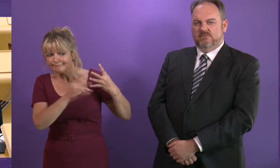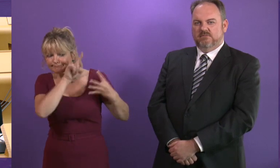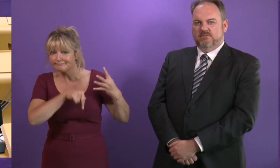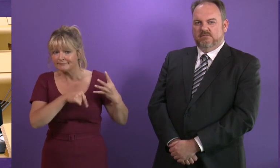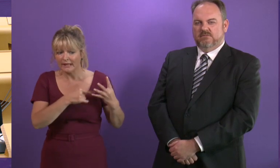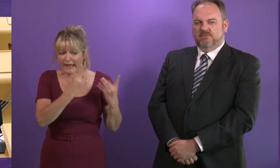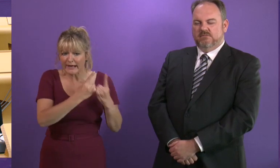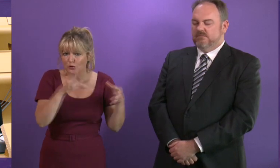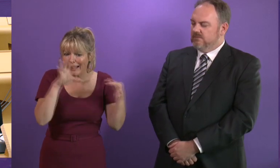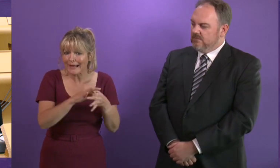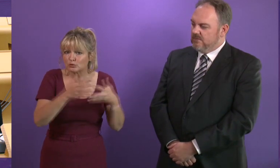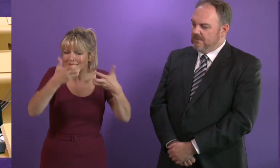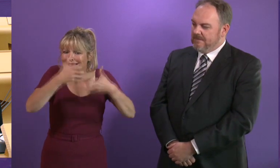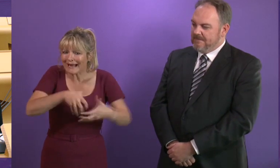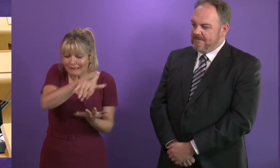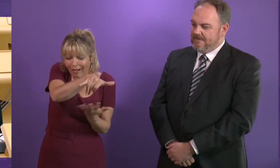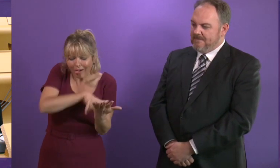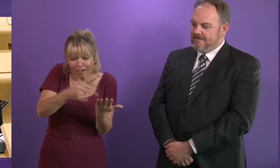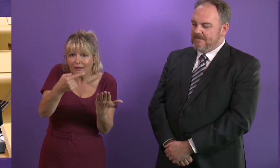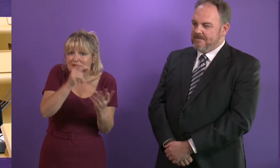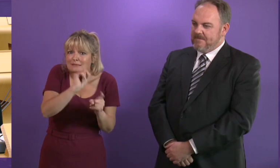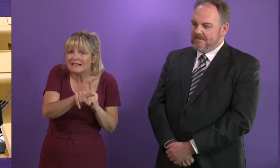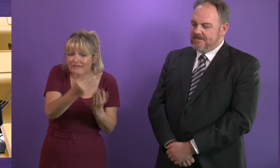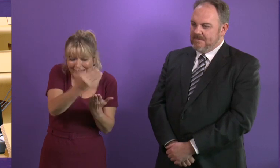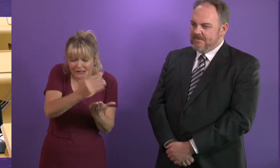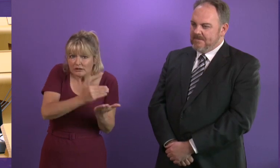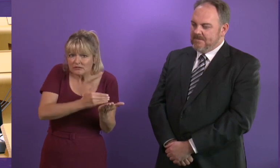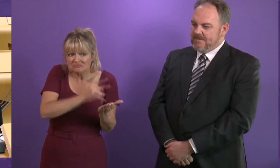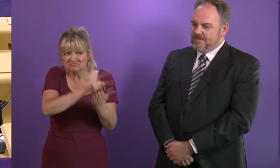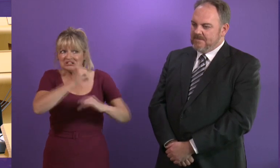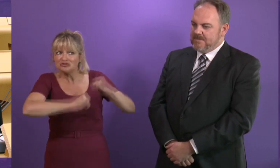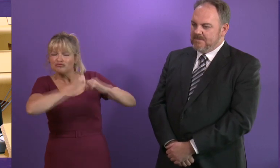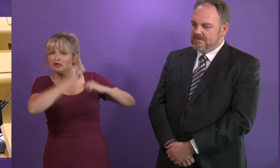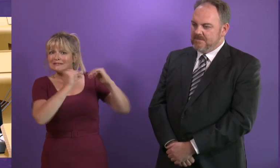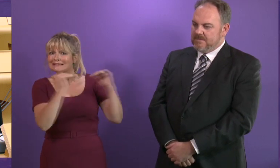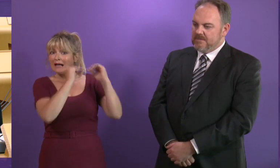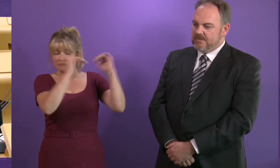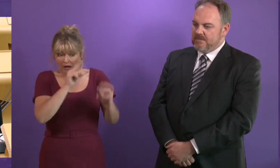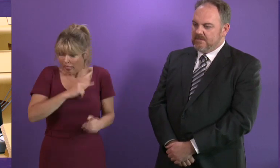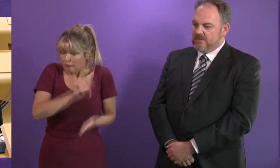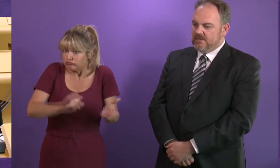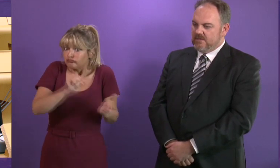and construction standards. That is the right and responsible way for a Government to proceed.